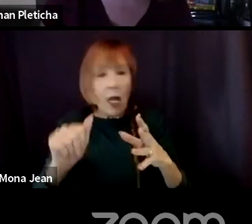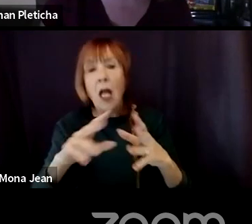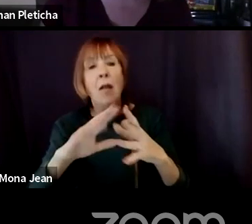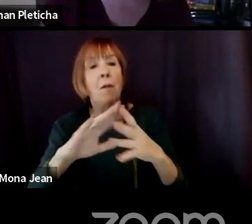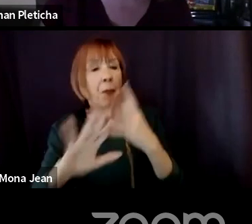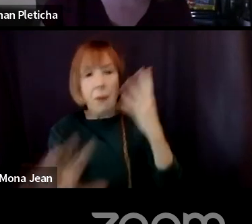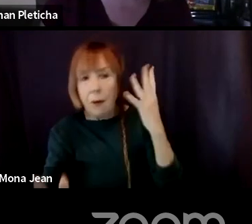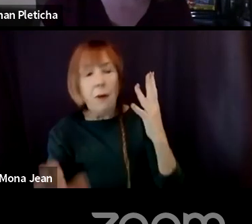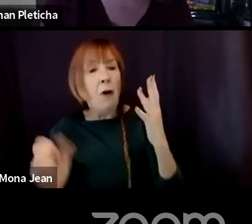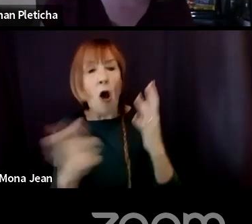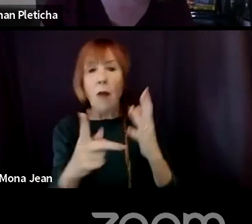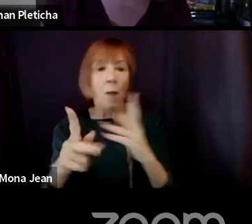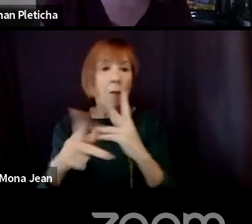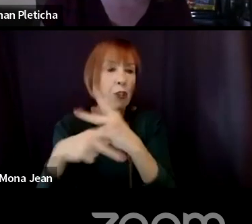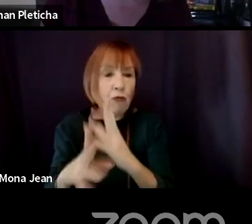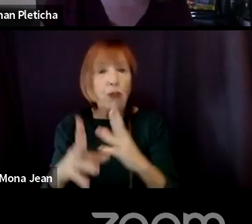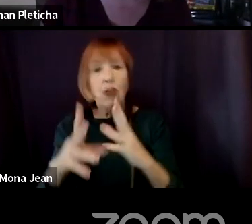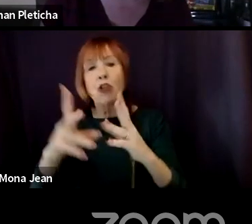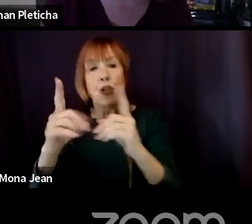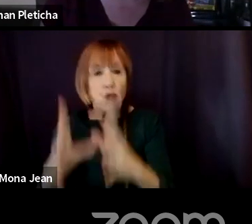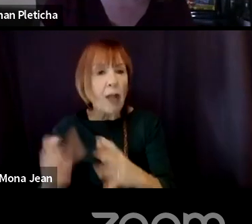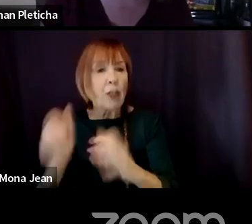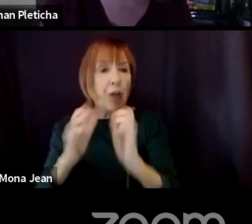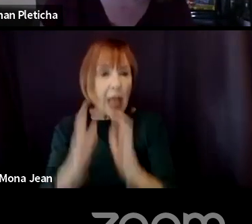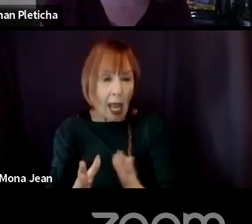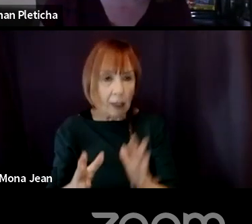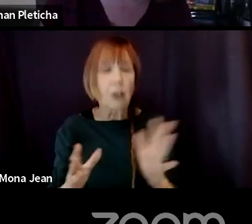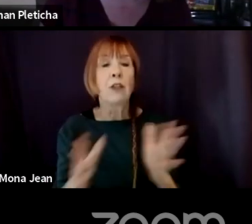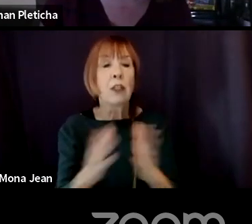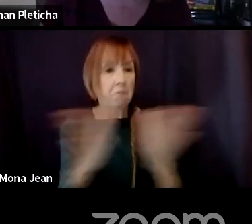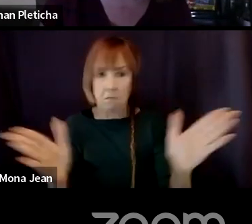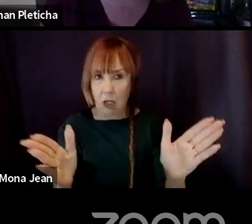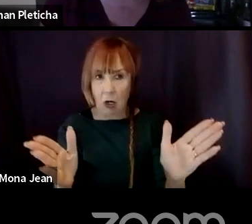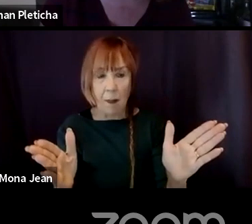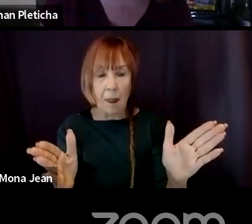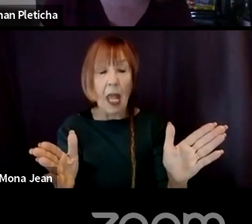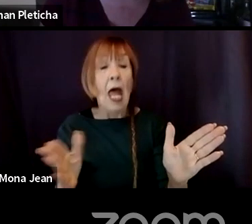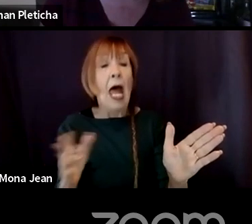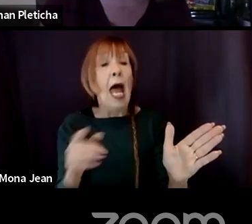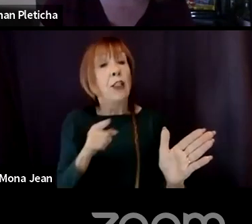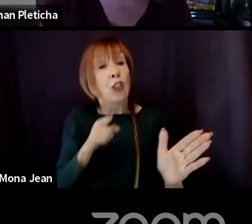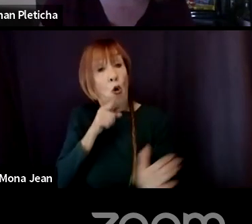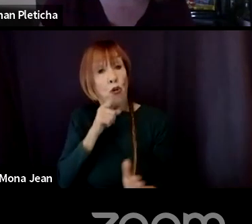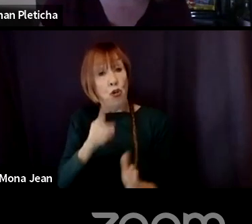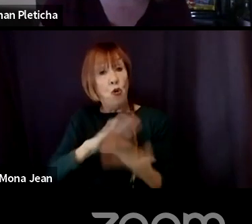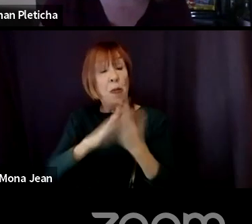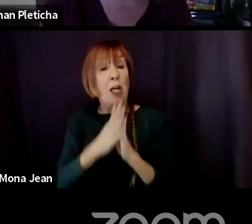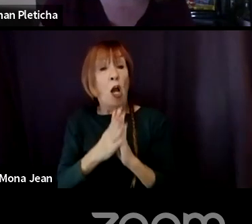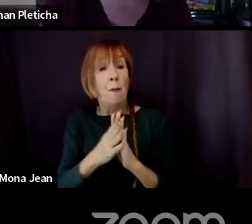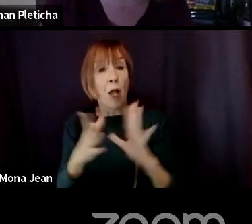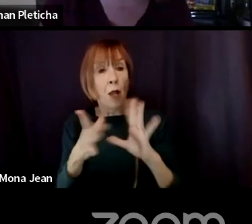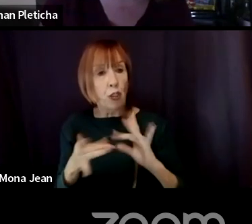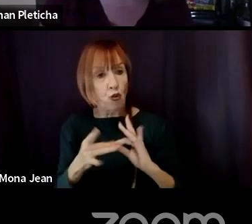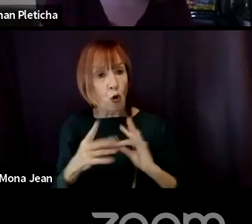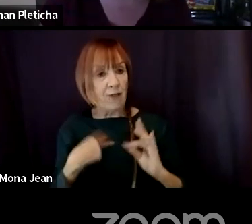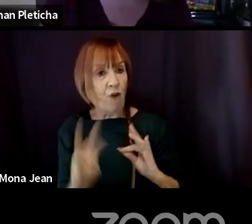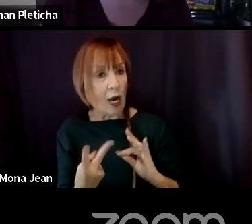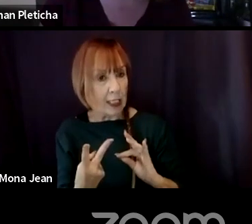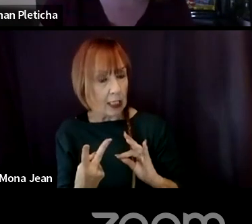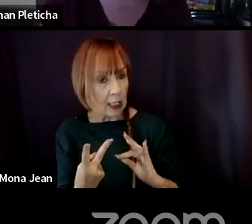and you are the voice of the story, right? But everybody is sitting at the table